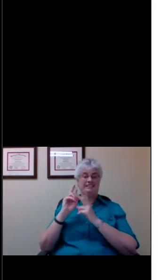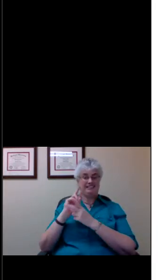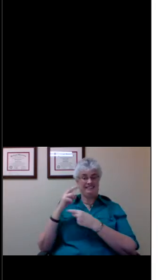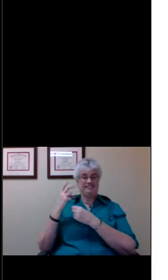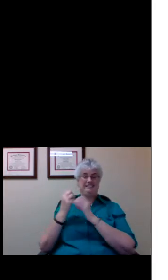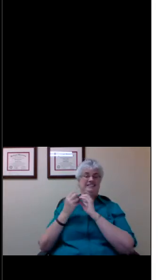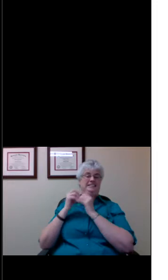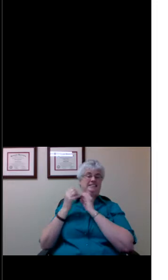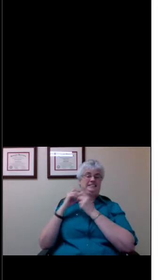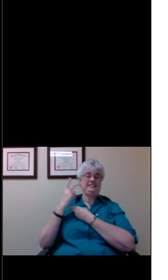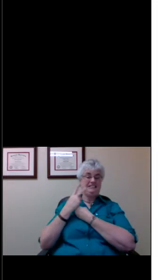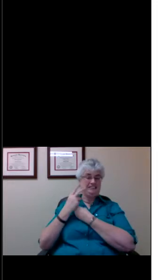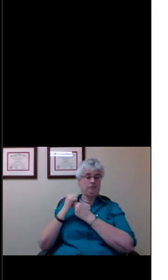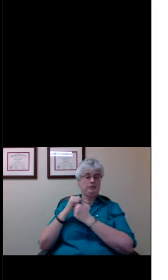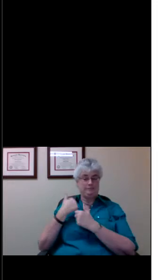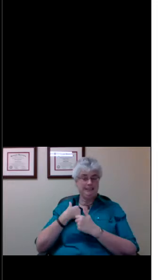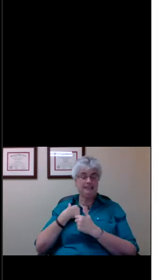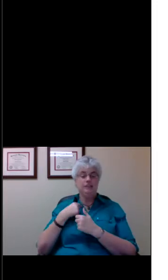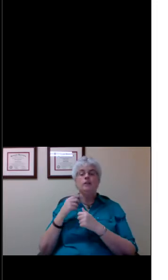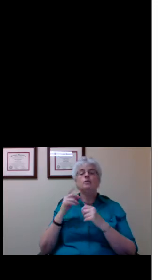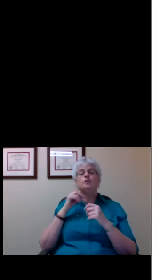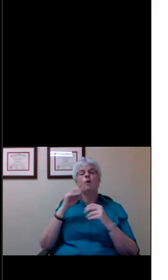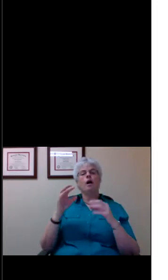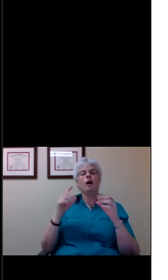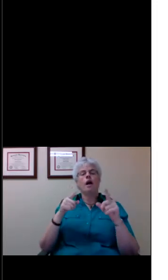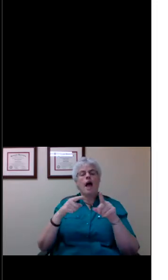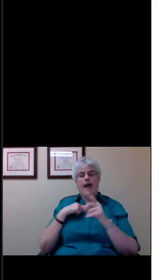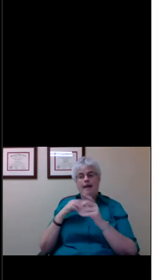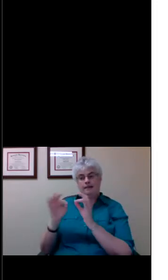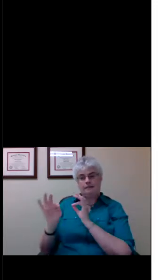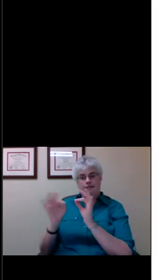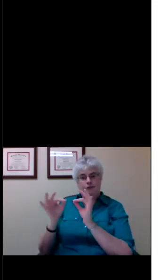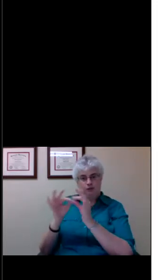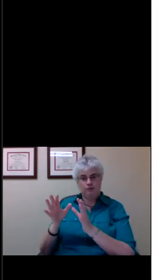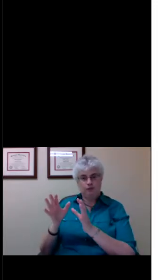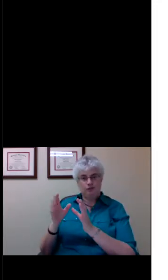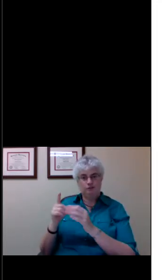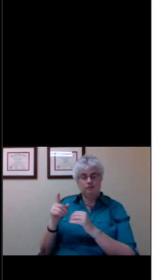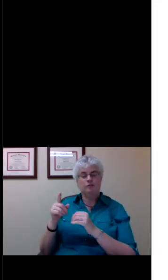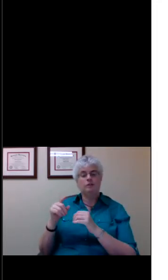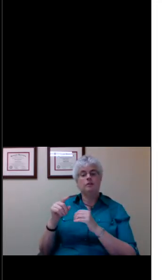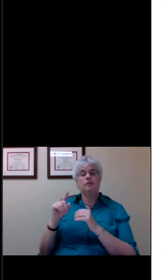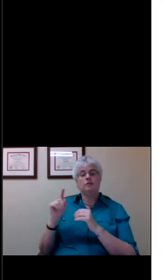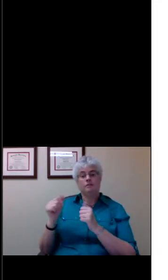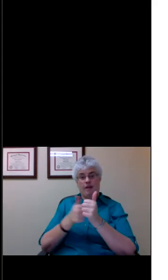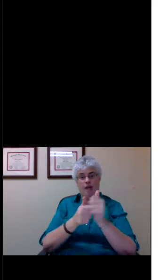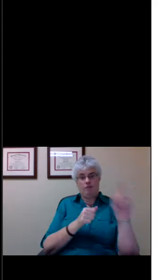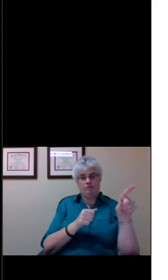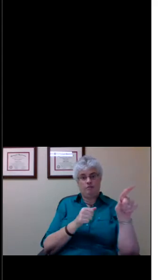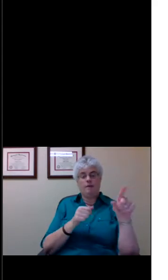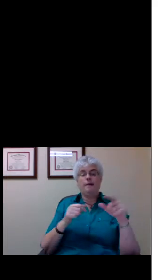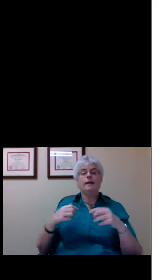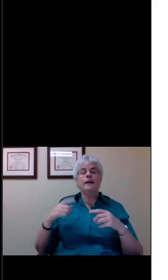and forced me to have sex." So when we're talking to interpreters making